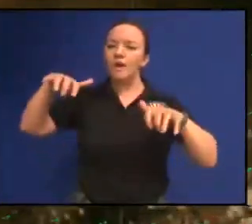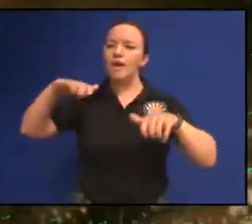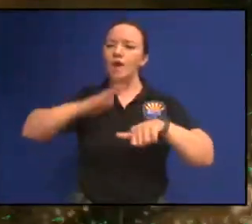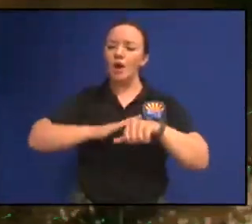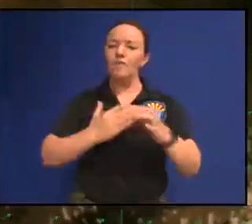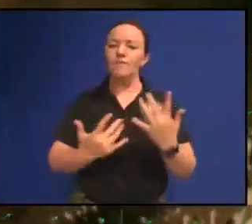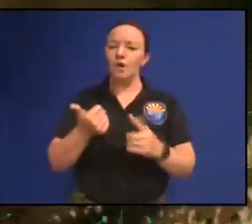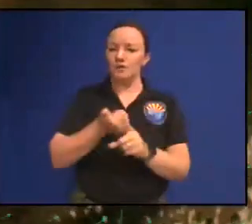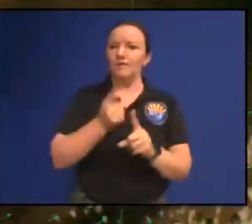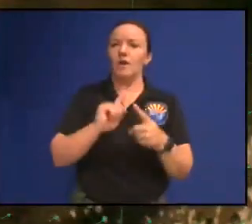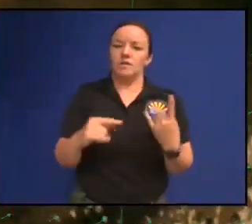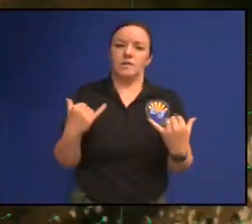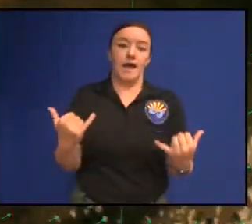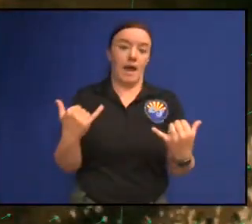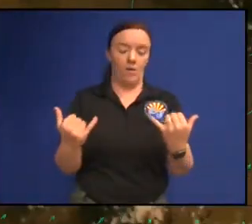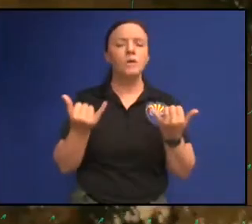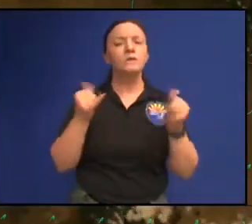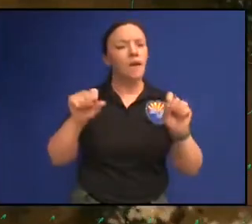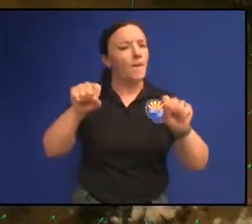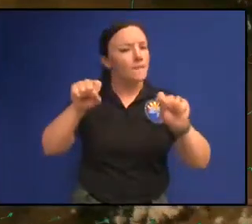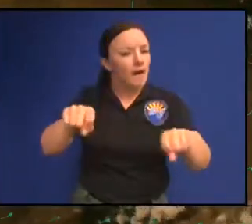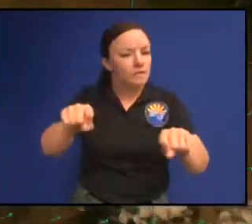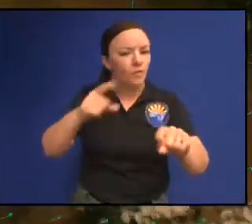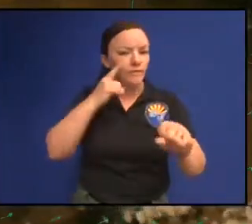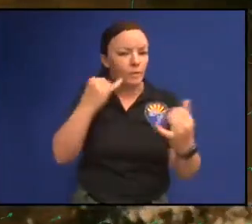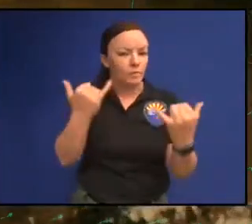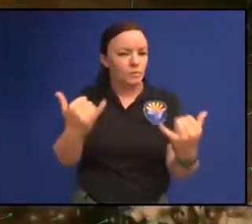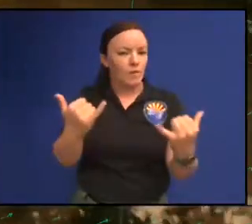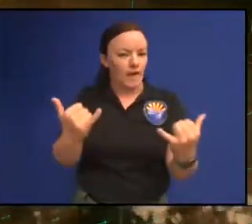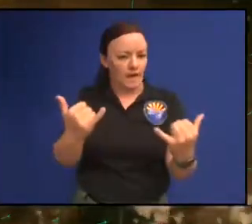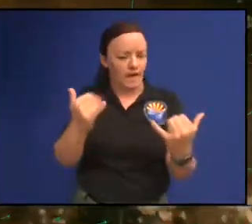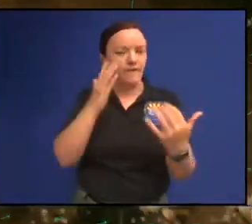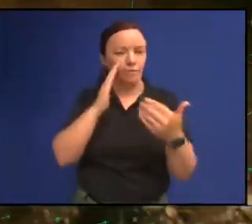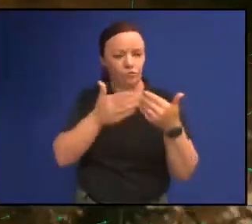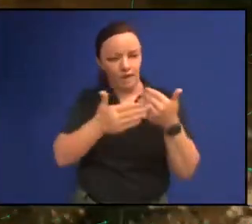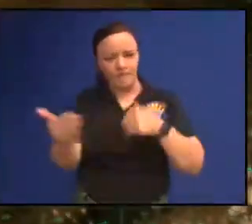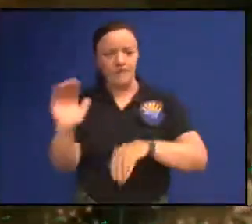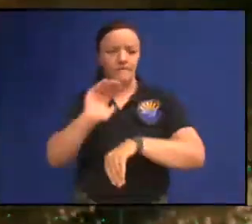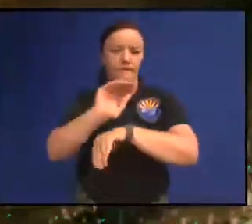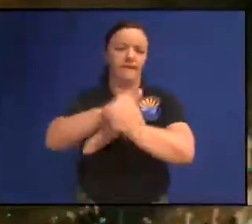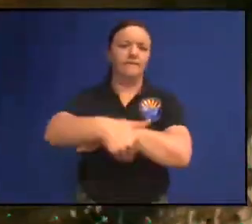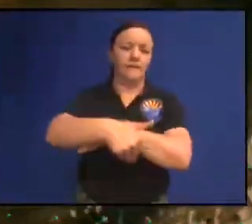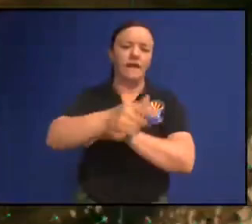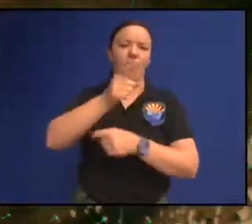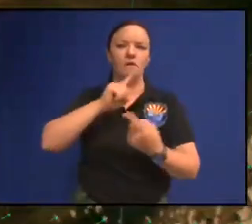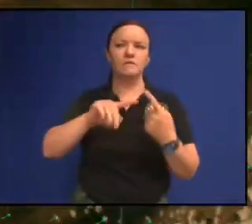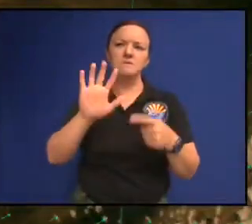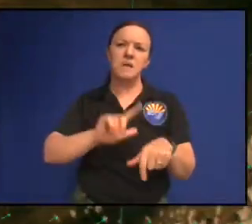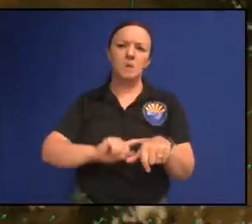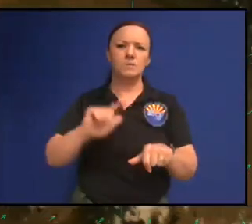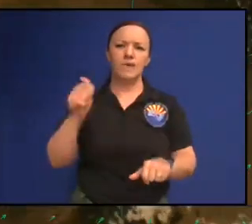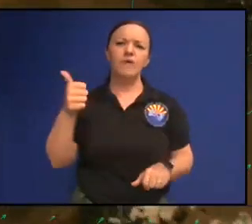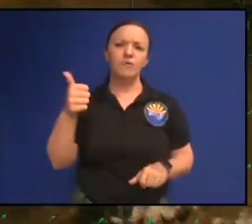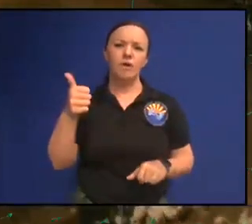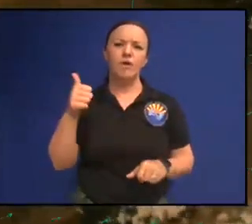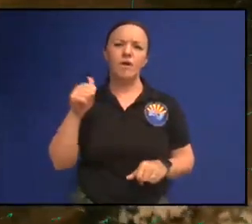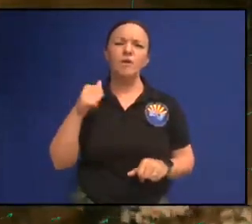POTENTIAL GOING THROUGH THE REST OF THE EVENING HOURS 00 WHEN WE THINK MOST OF THIS ACTIVITY WILL DIMINISH.